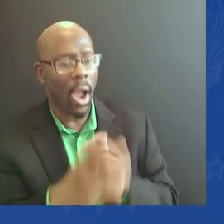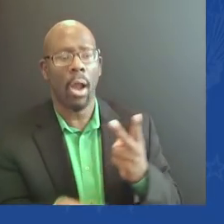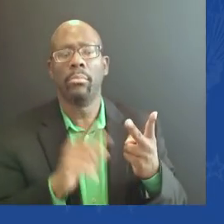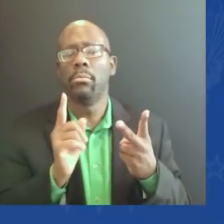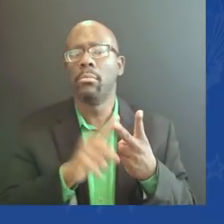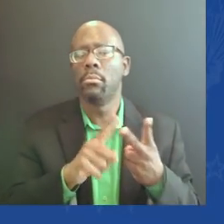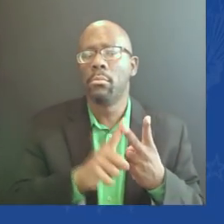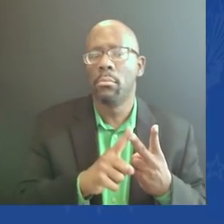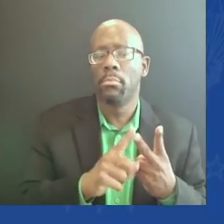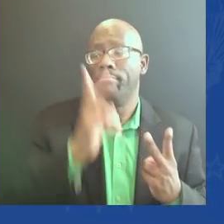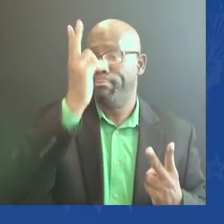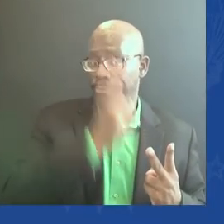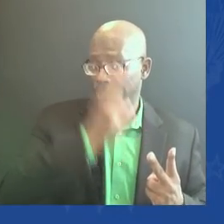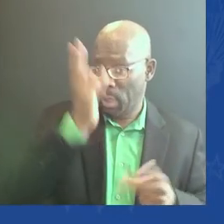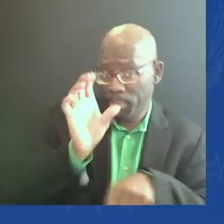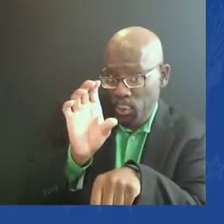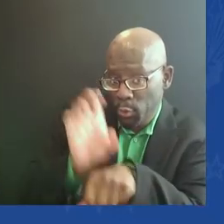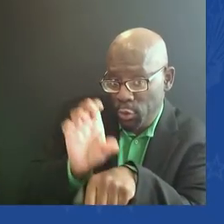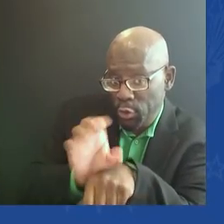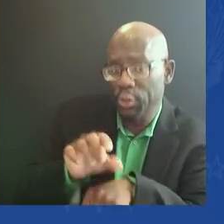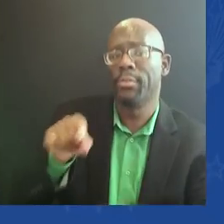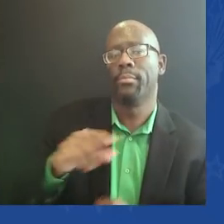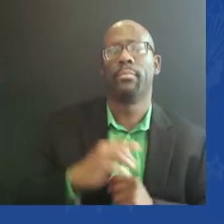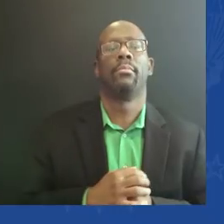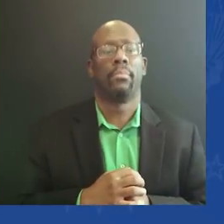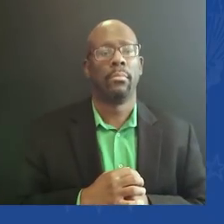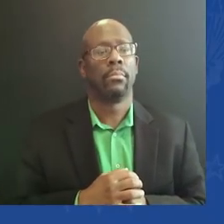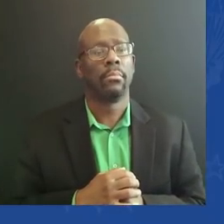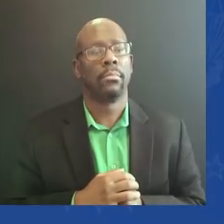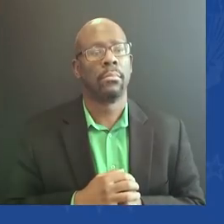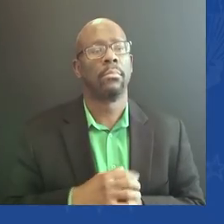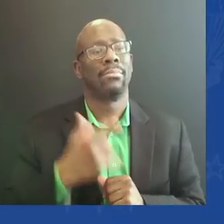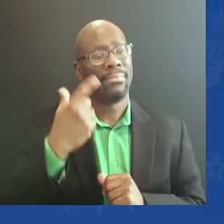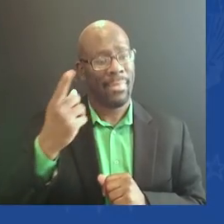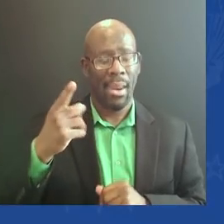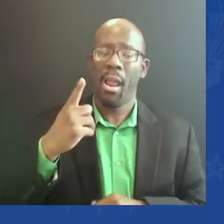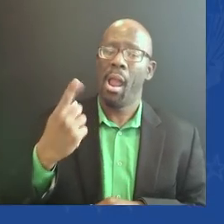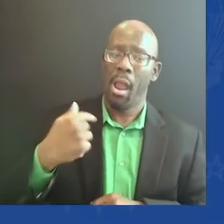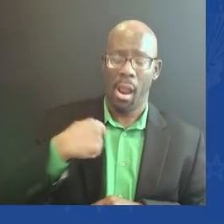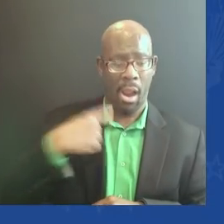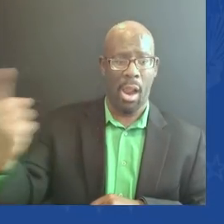And I was asked if I would accompany him to Philadelphia, to the seminary, and -- anyway.